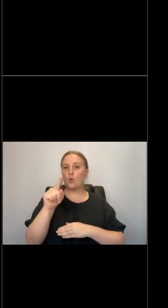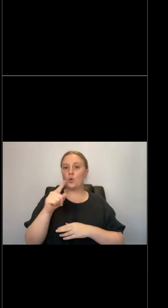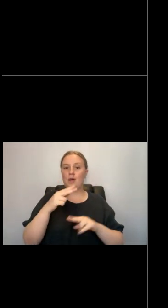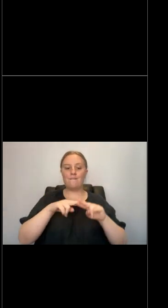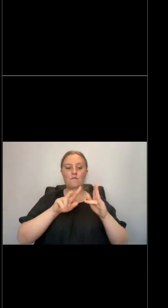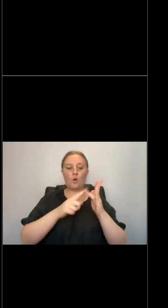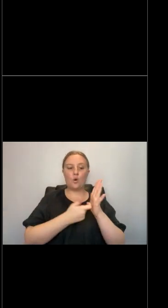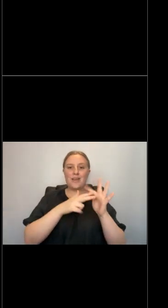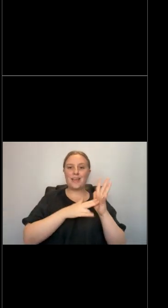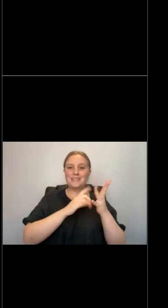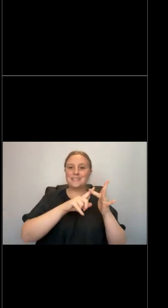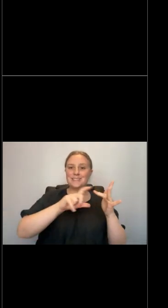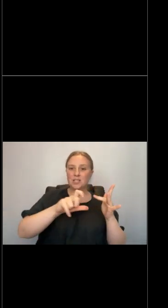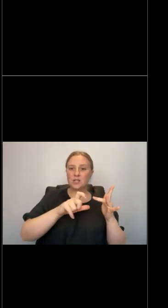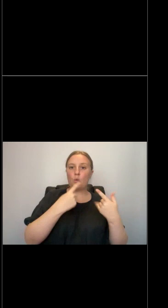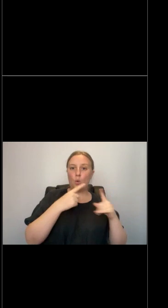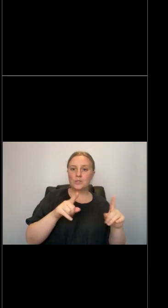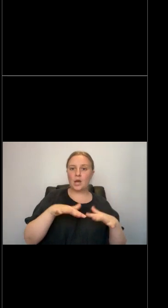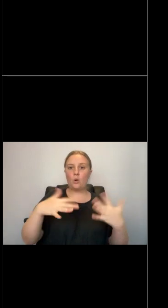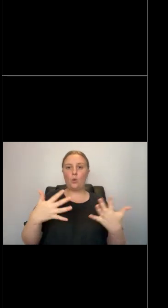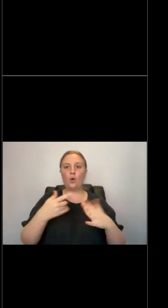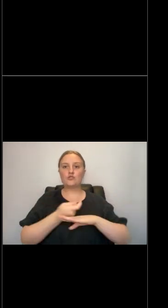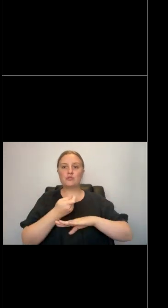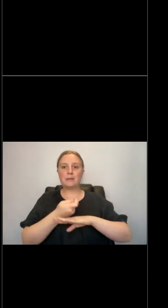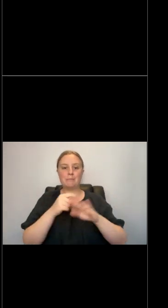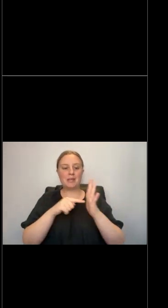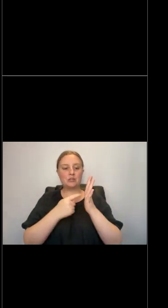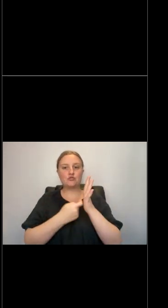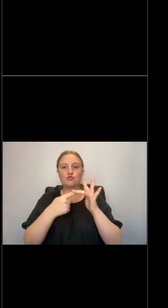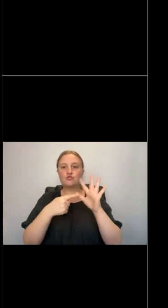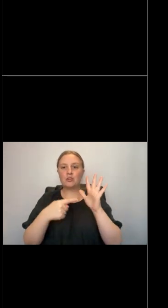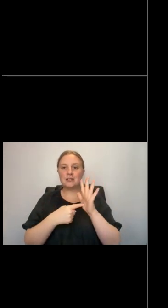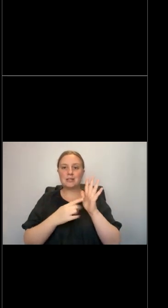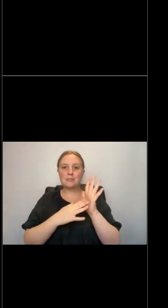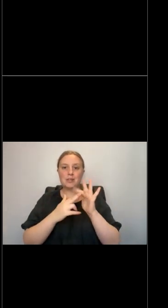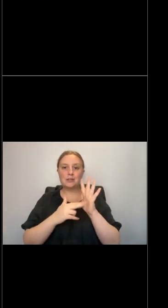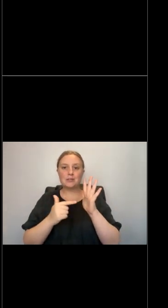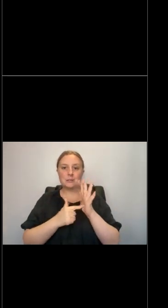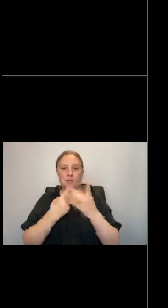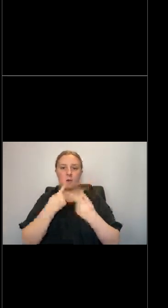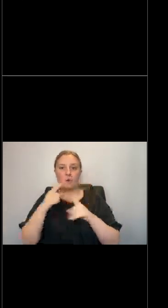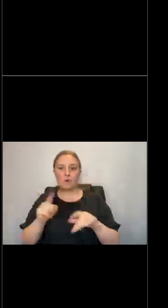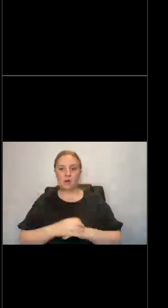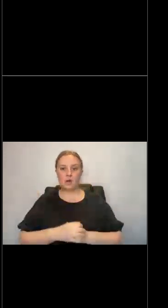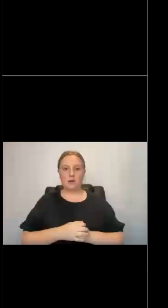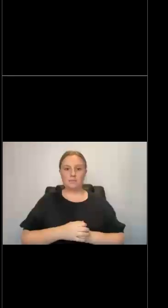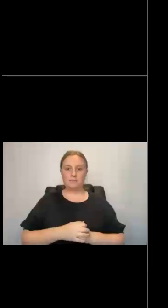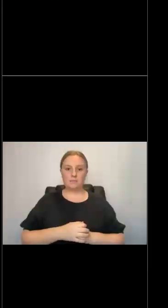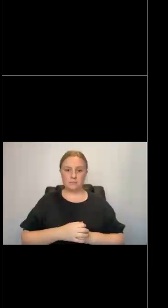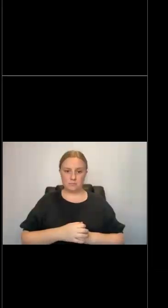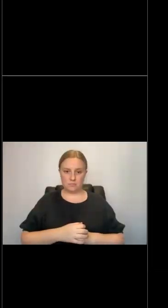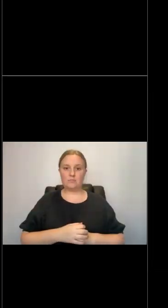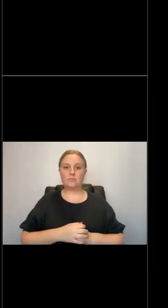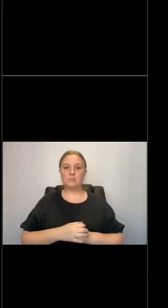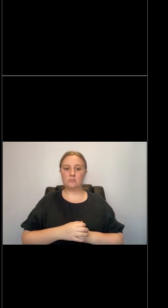Now diminished responsibility. This relates specifically to charges of murder. Again, that's defined in the criminal code.